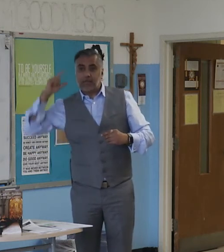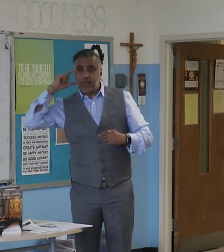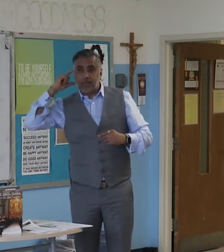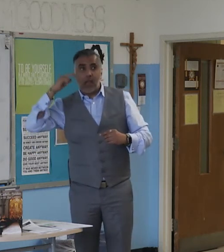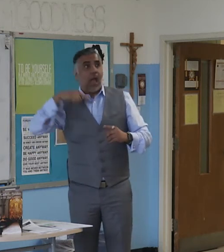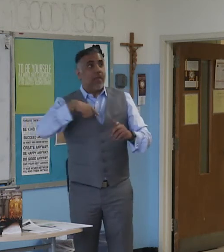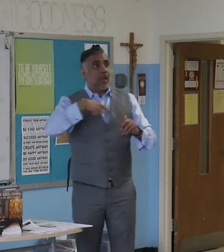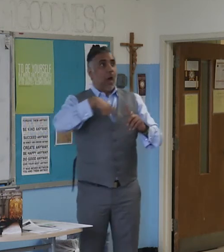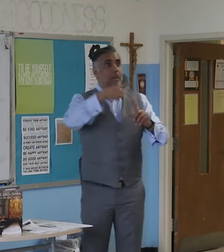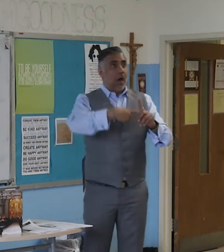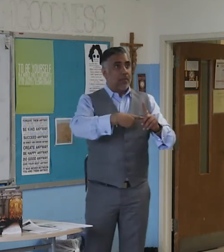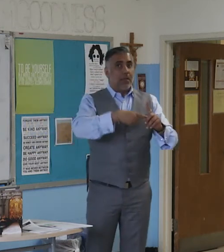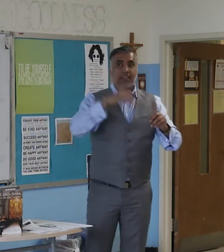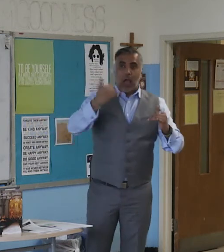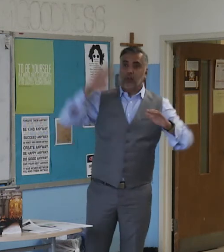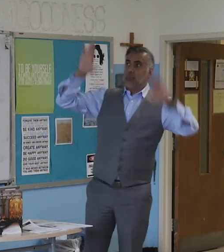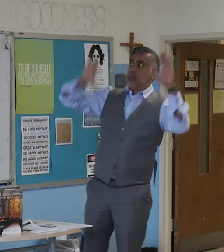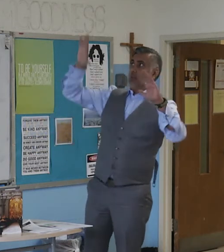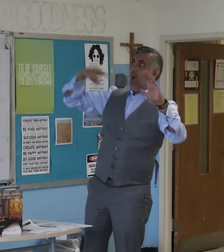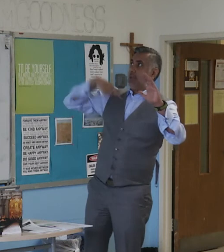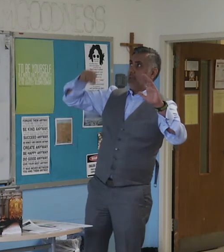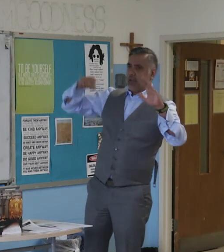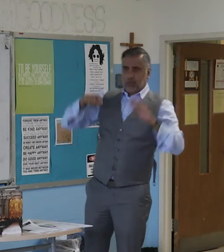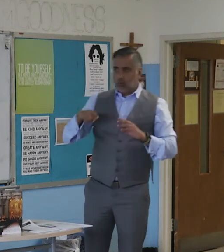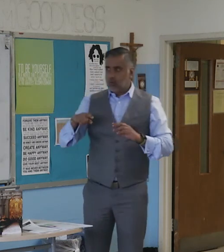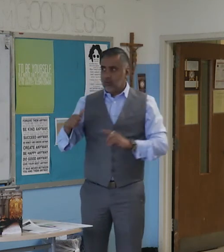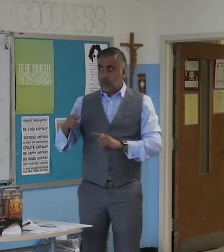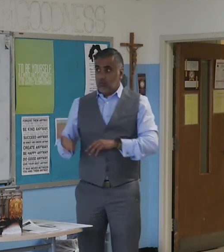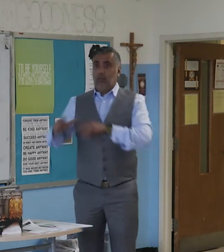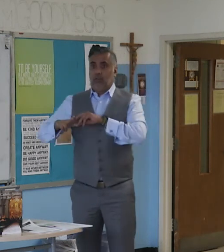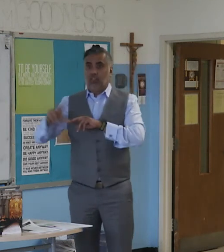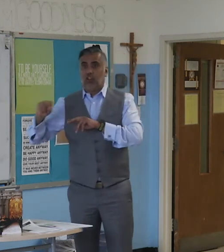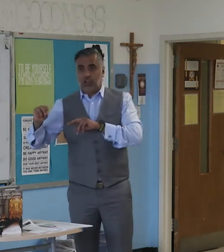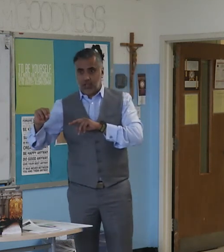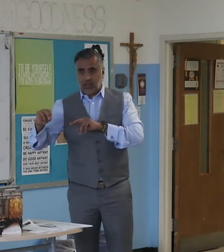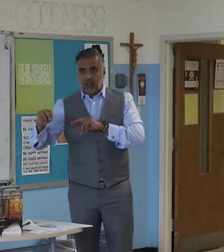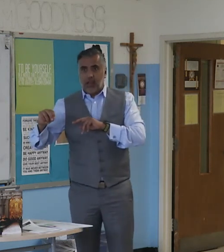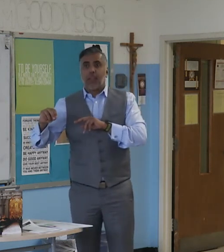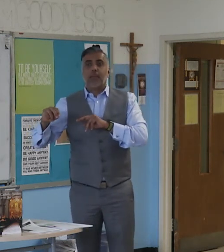have a request for 30, you know, it's multiples beyond. Again, my own experience